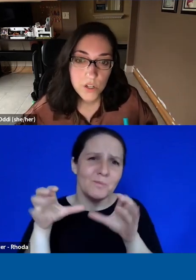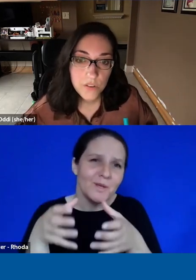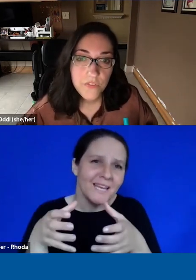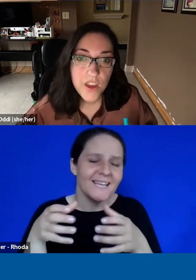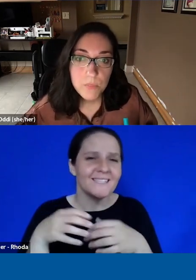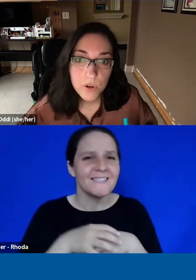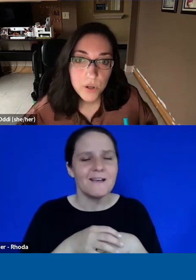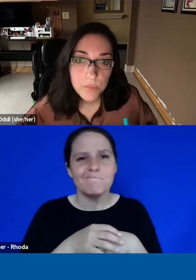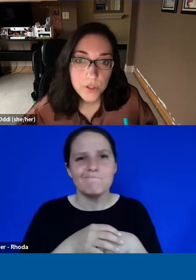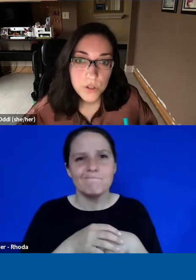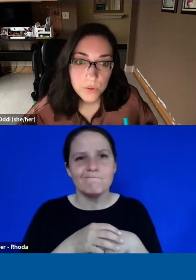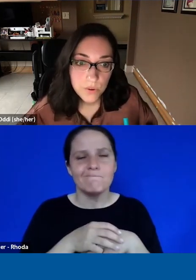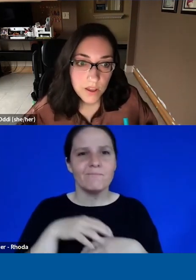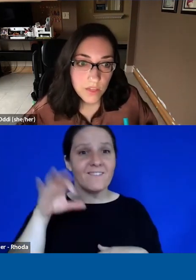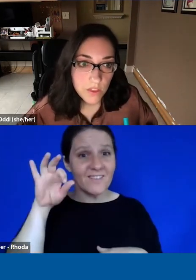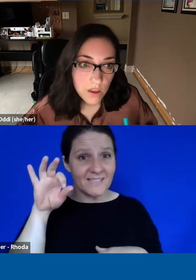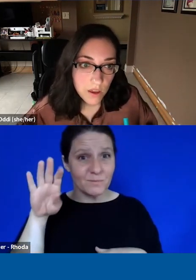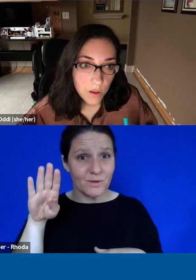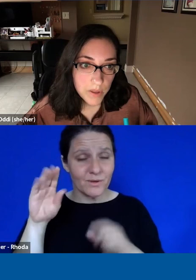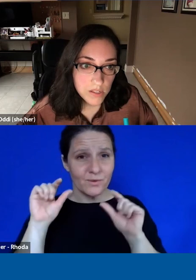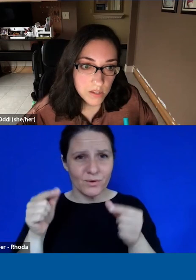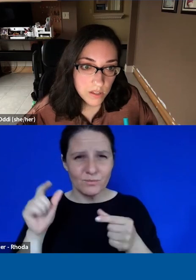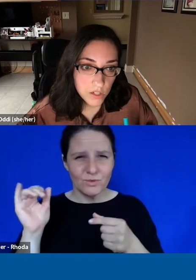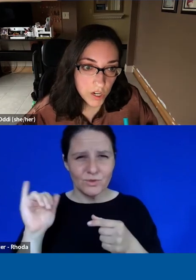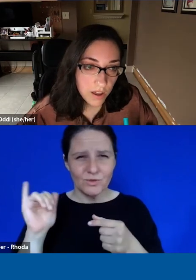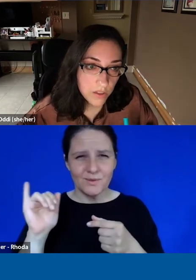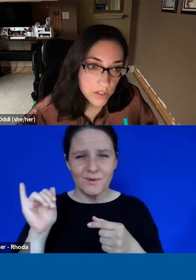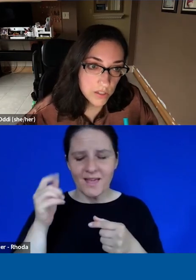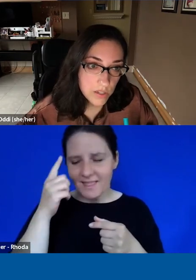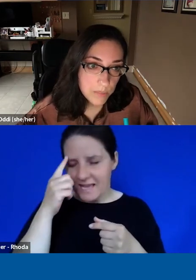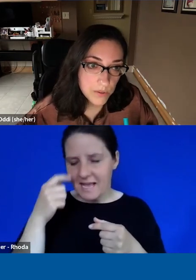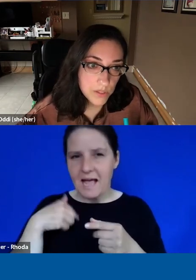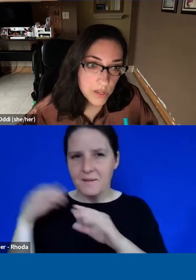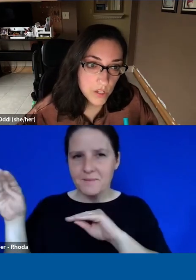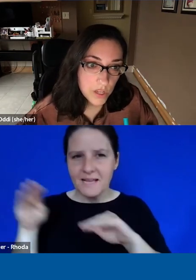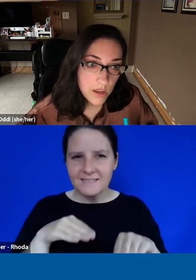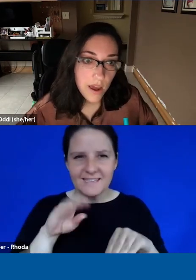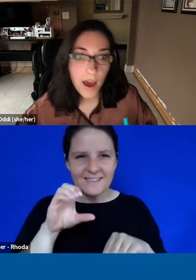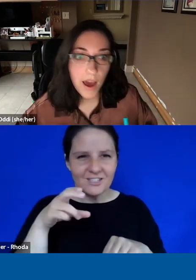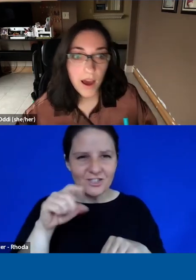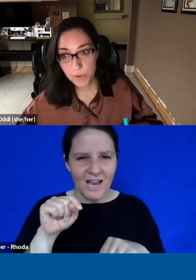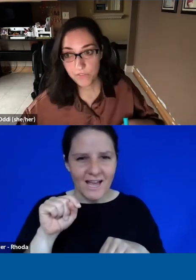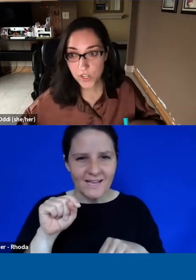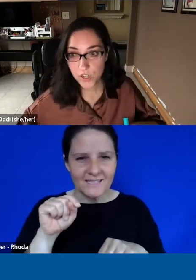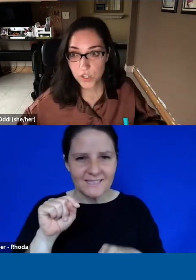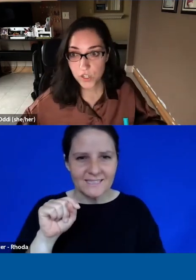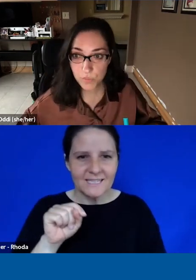There's a Facebook group too, I think and I'll paste it in the chat. There's the WCAG Ally Professionals Group,